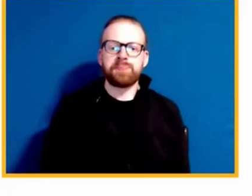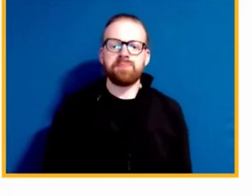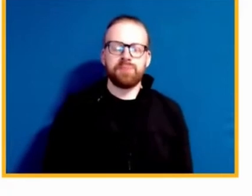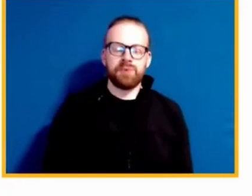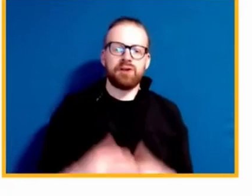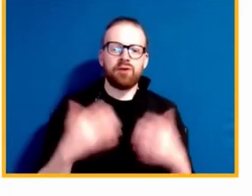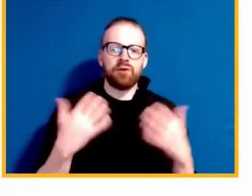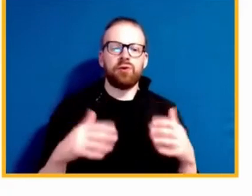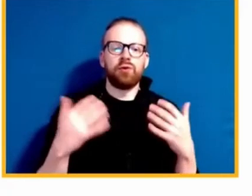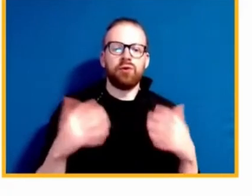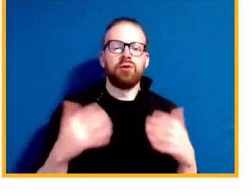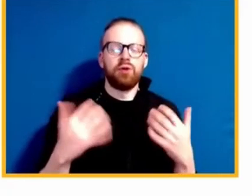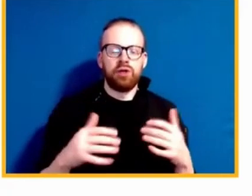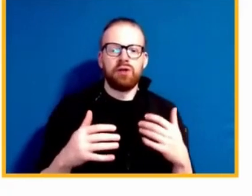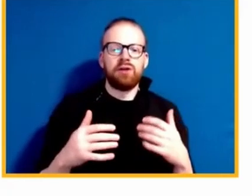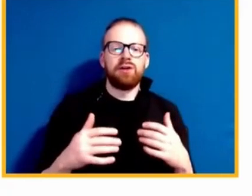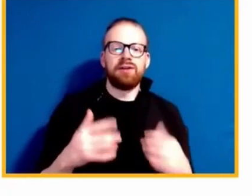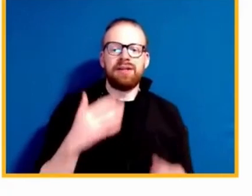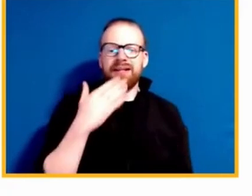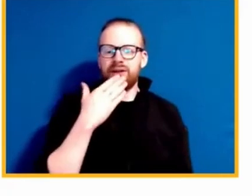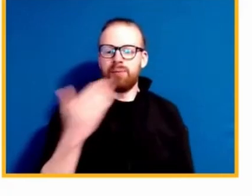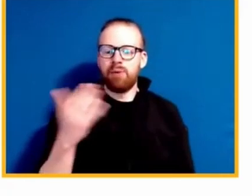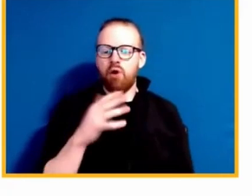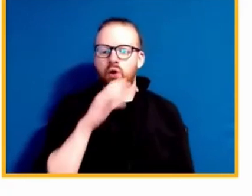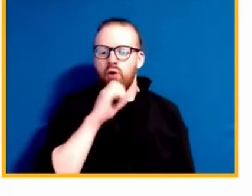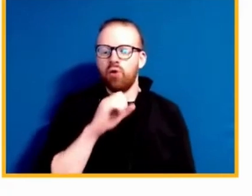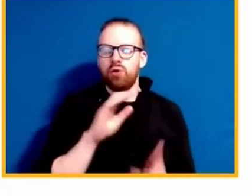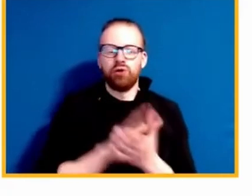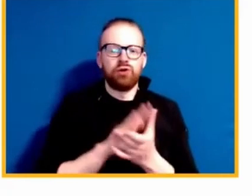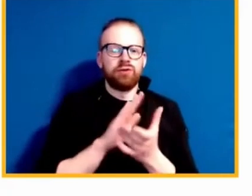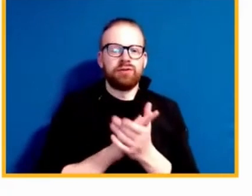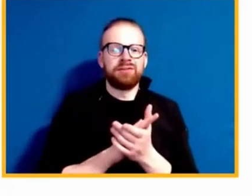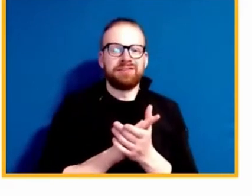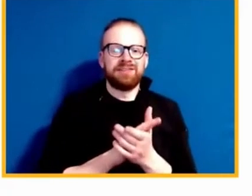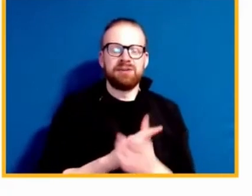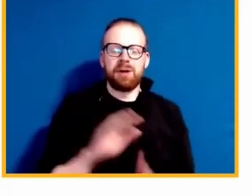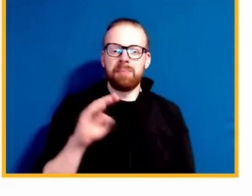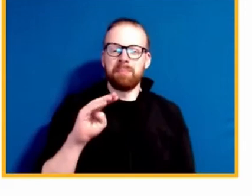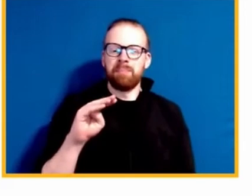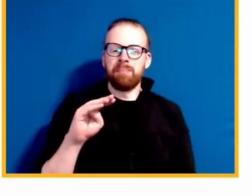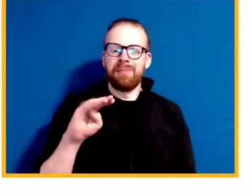[Zeke] Oh my goodness, we're bringing it back old school with some Michael Jackson. I mean,